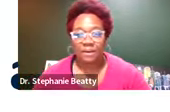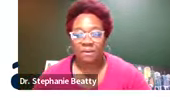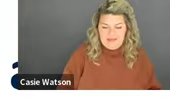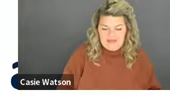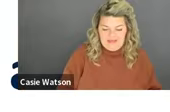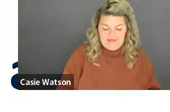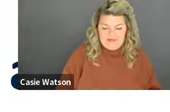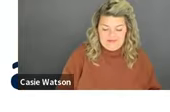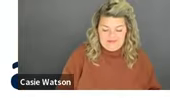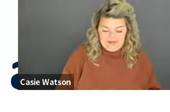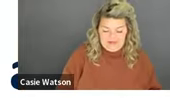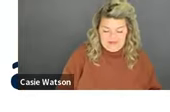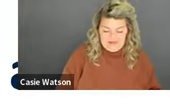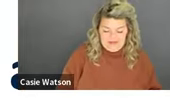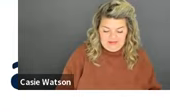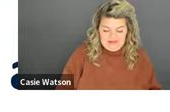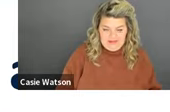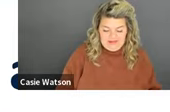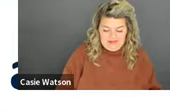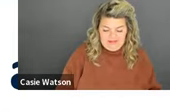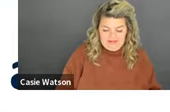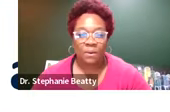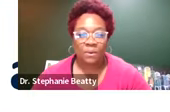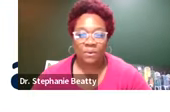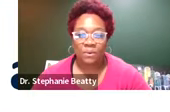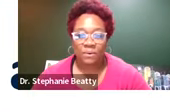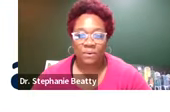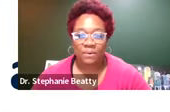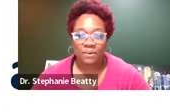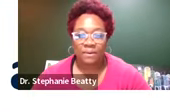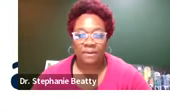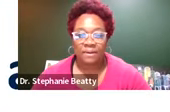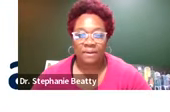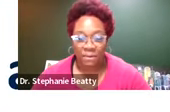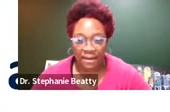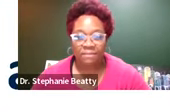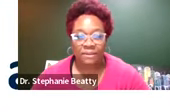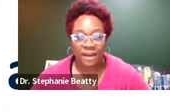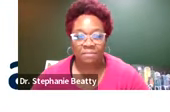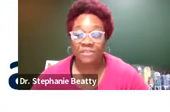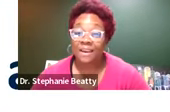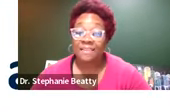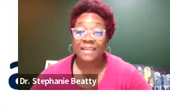Okay, everybody? - All right. Yep, let's go. Okay, we've got emotive.